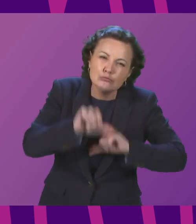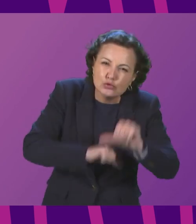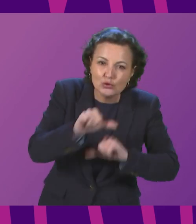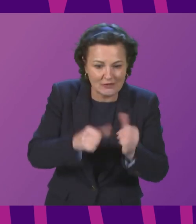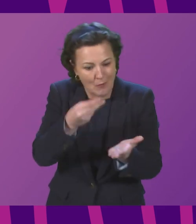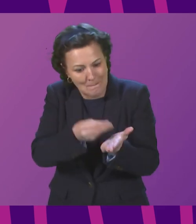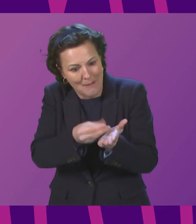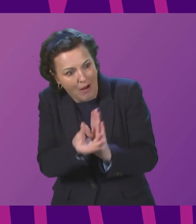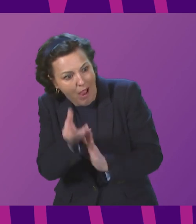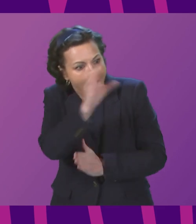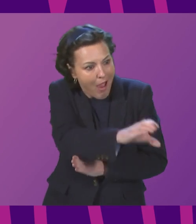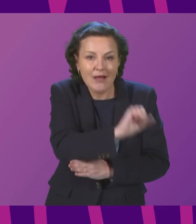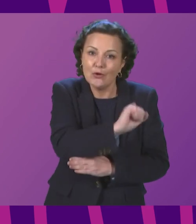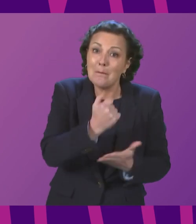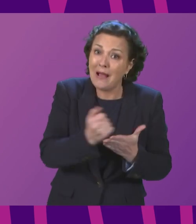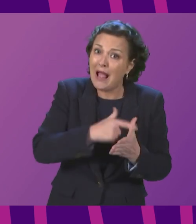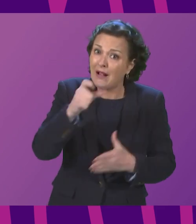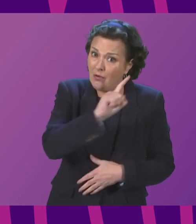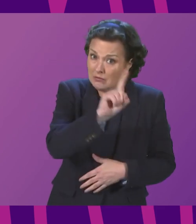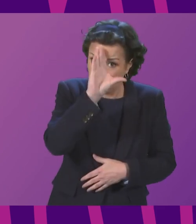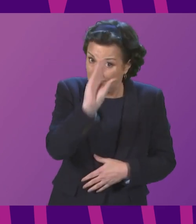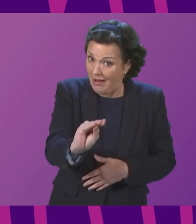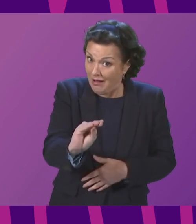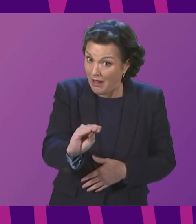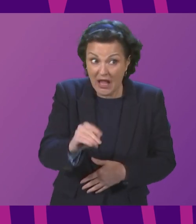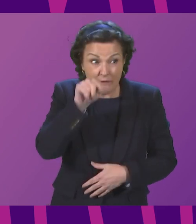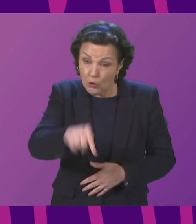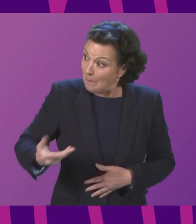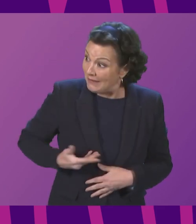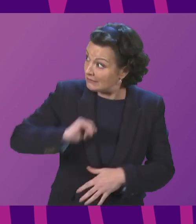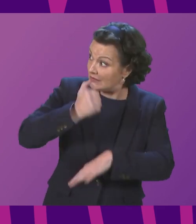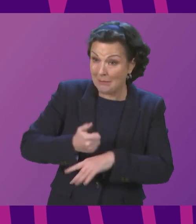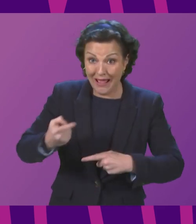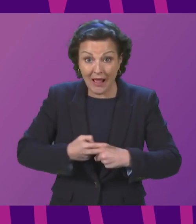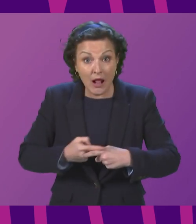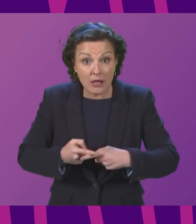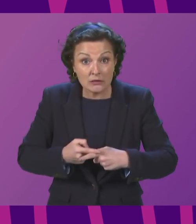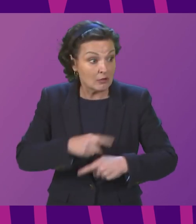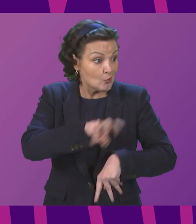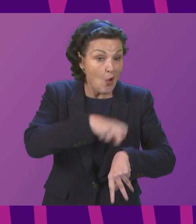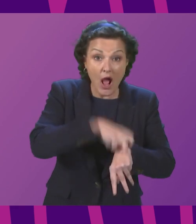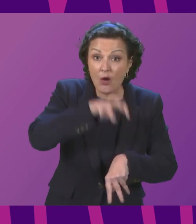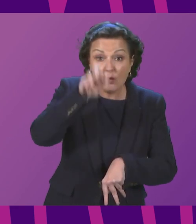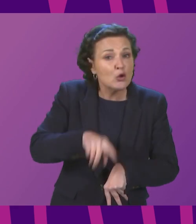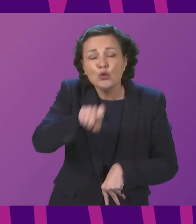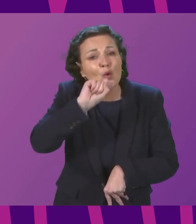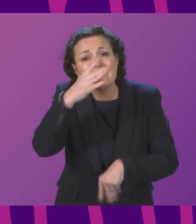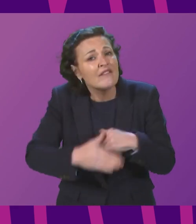will never get into the bank accounts of businesses in other parts of the UK, because it is not